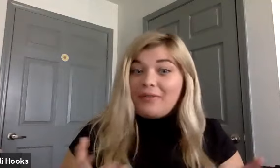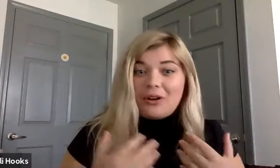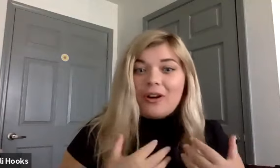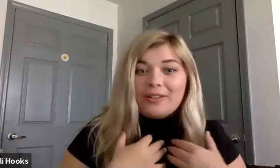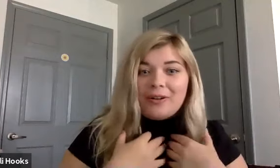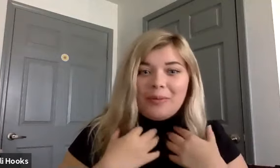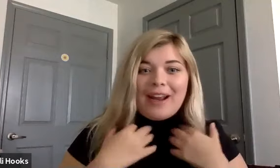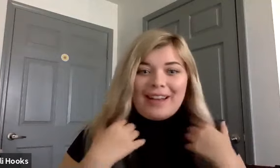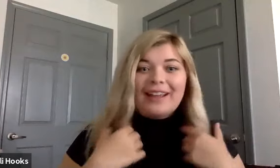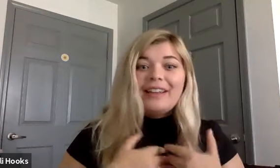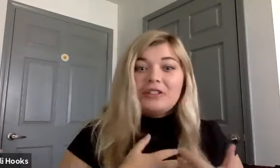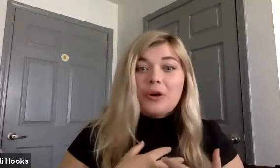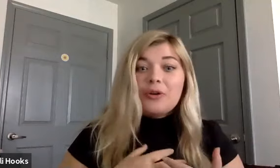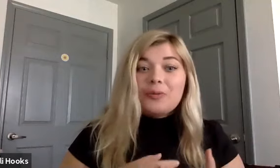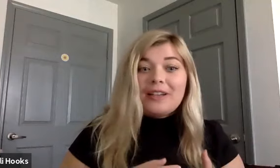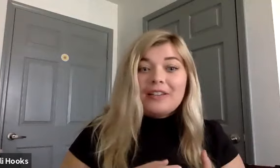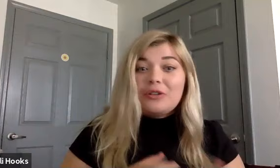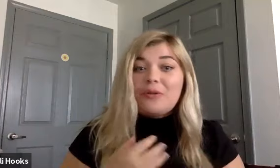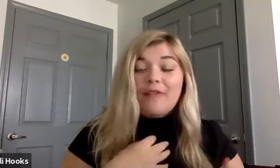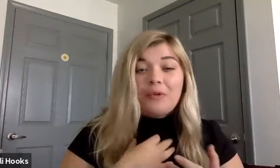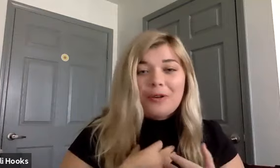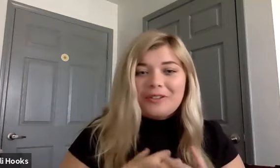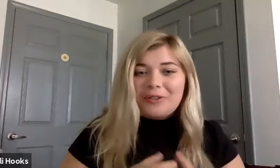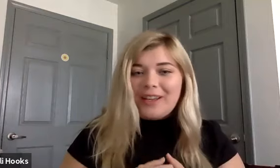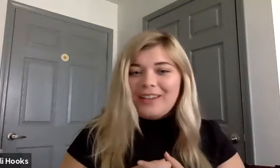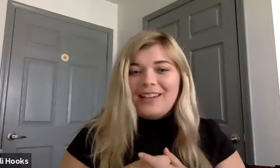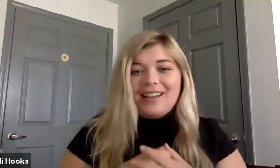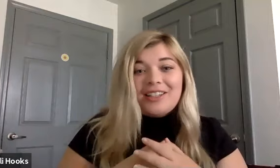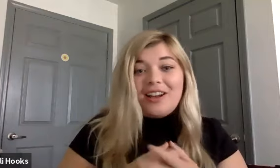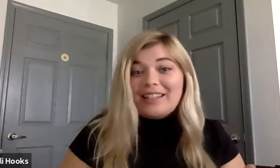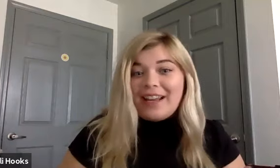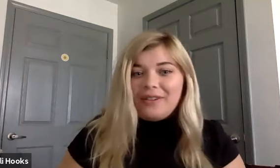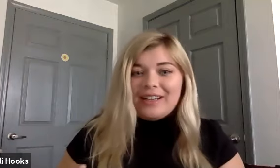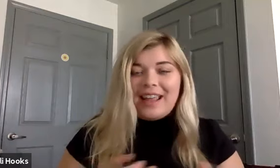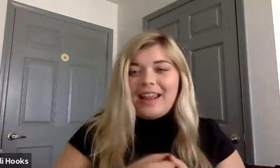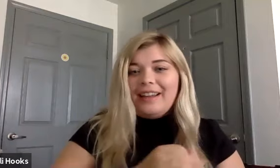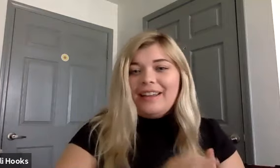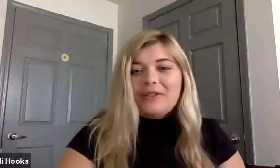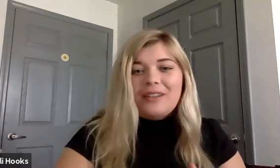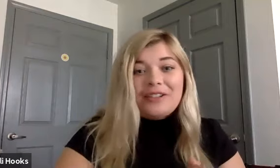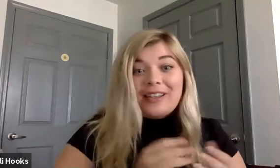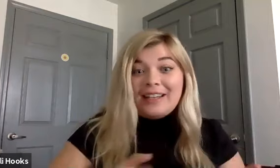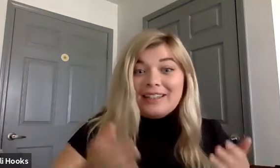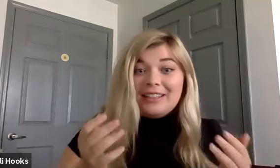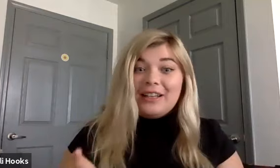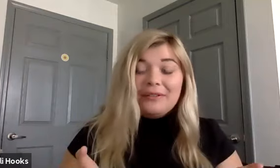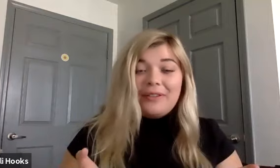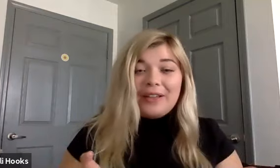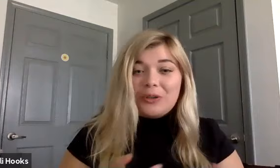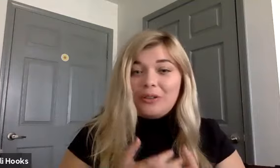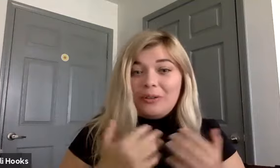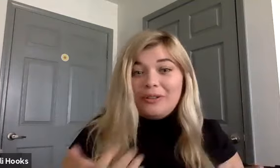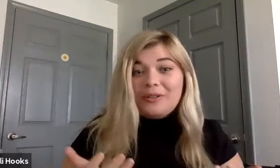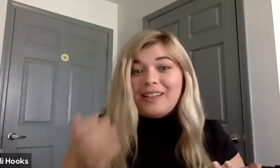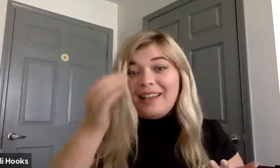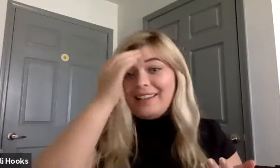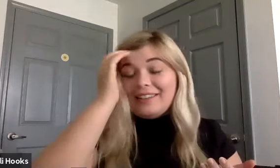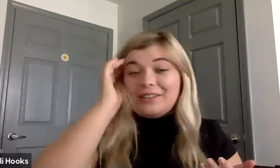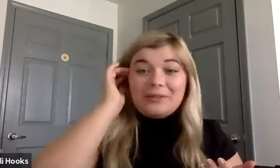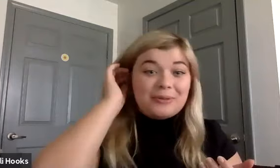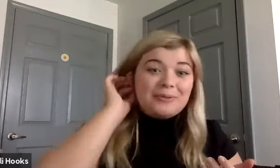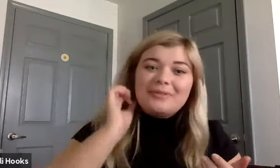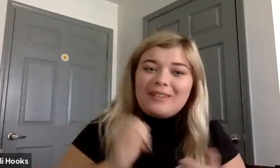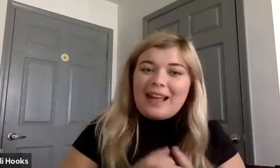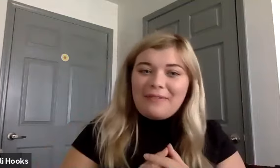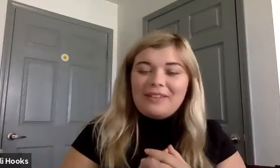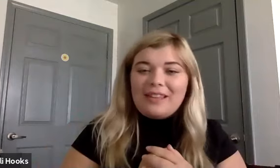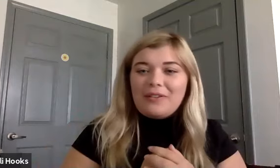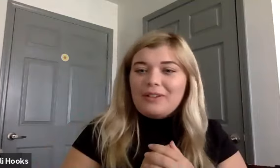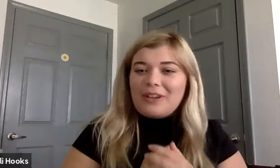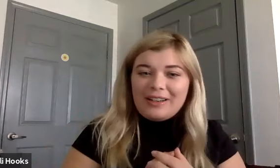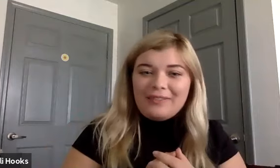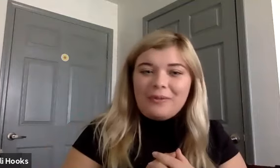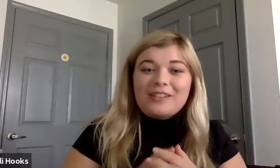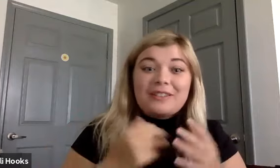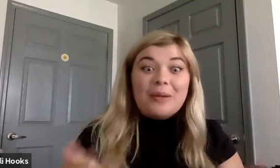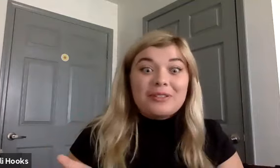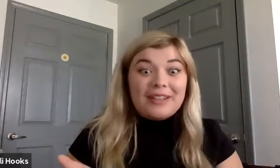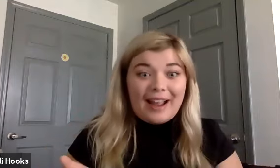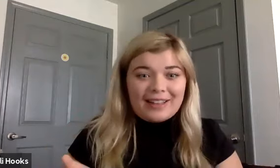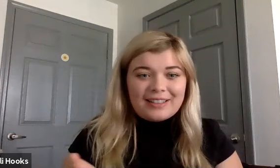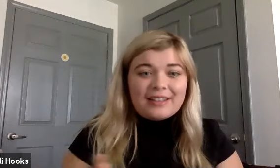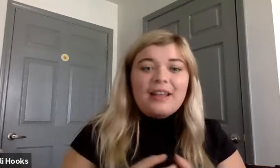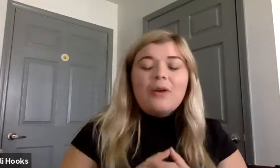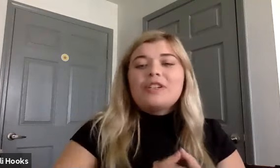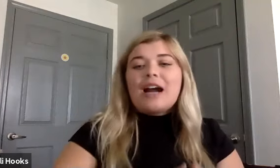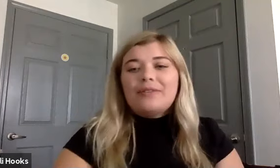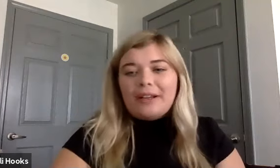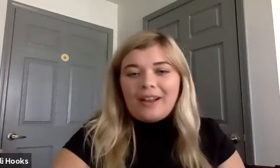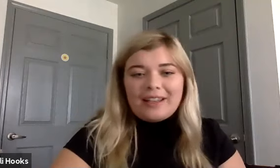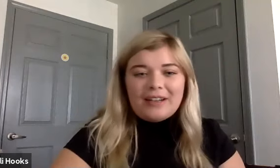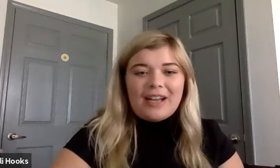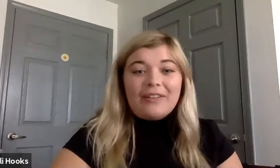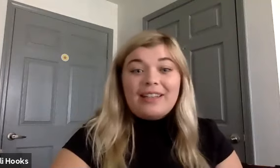They have scars on my neck and shoulders because you do have courts you get shots every day, you need your kidneys to live. And so when you lose your kidneys, you have to think of alternative which comes to dialysis, which I was very lucky enough to have